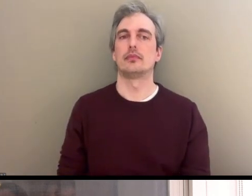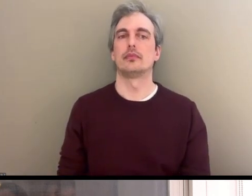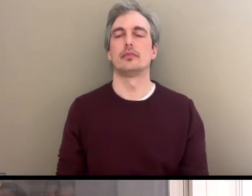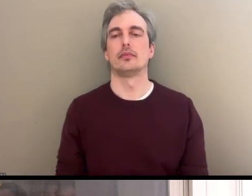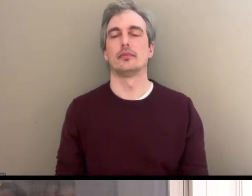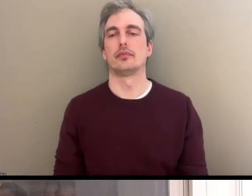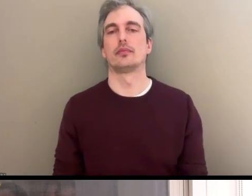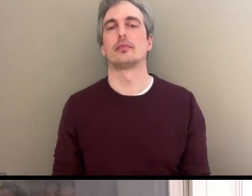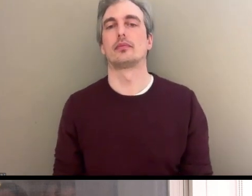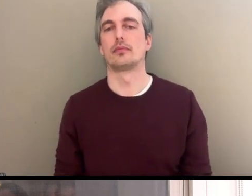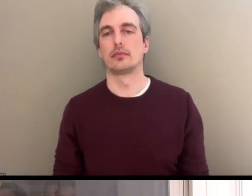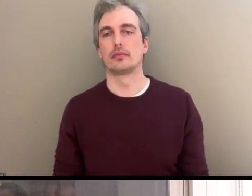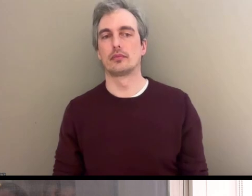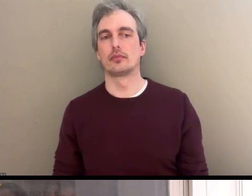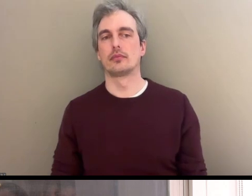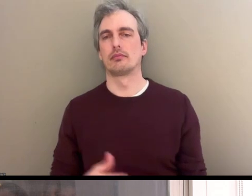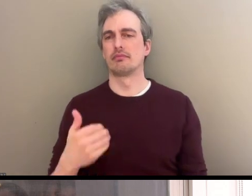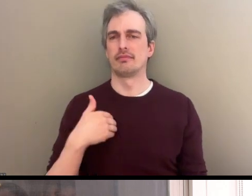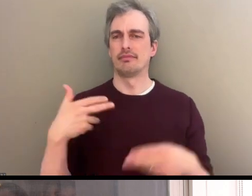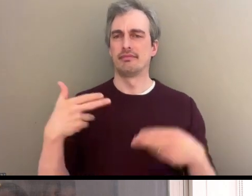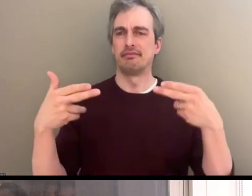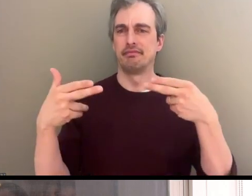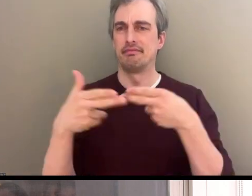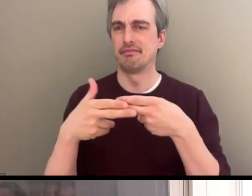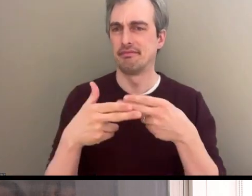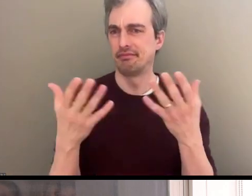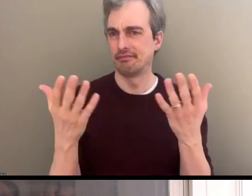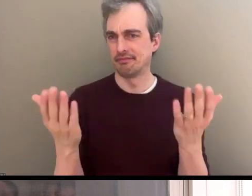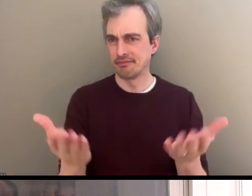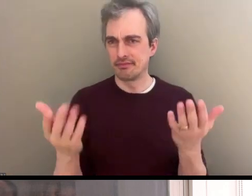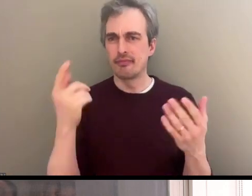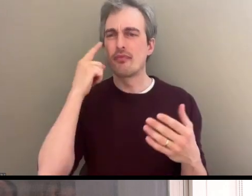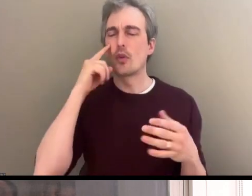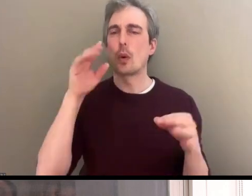And I have a slide to explain to use the tools as intended.